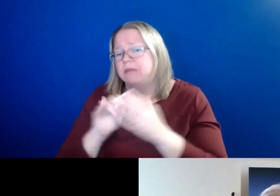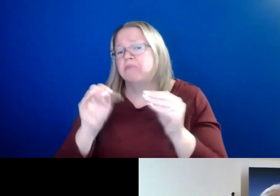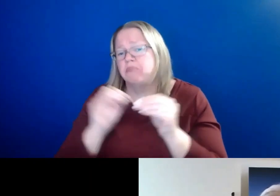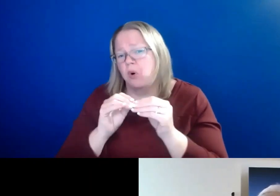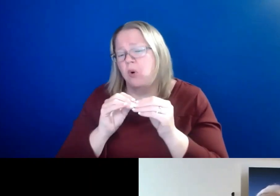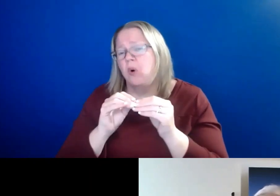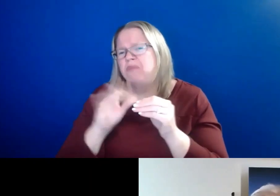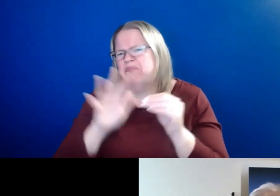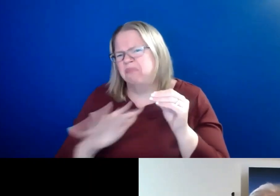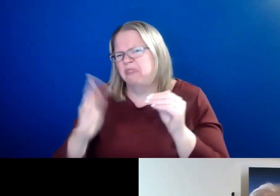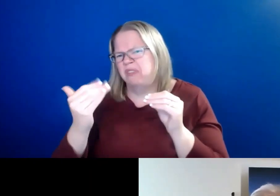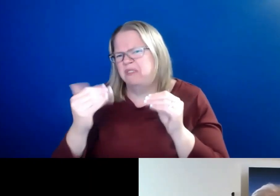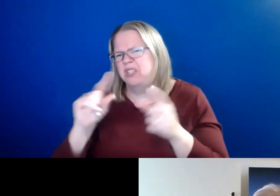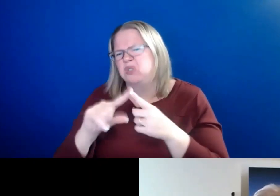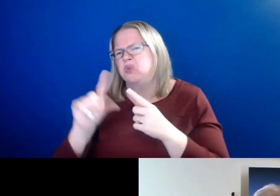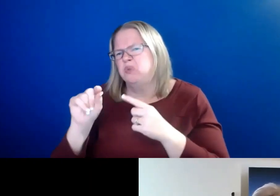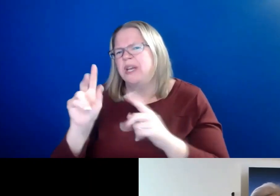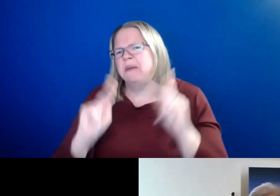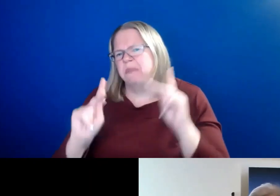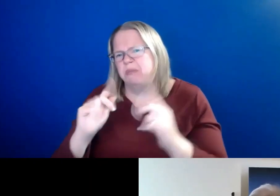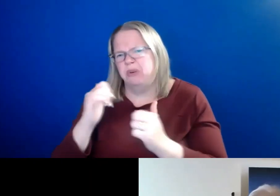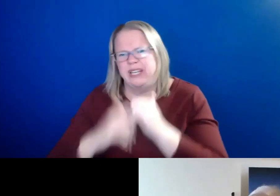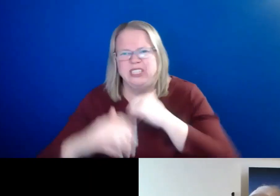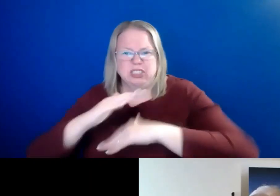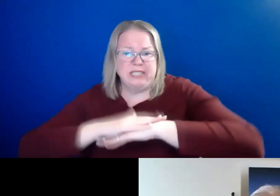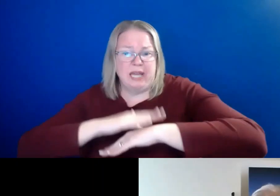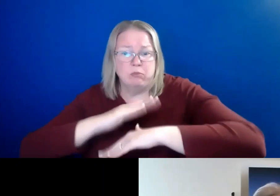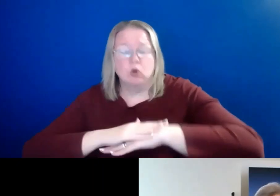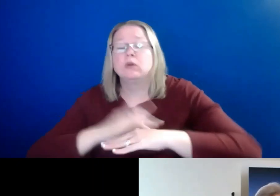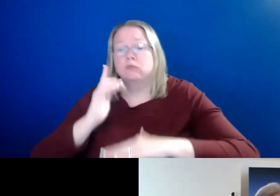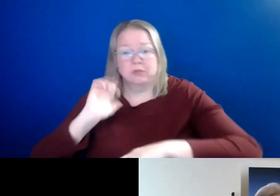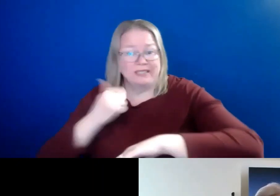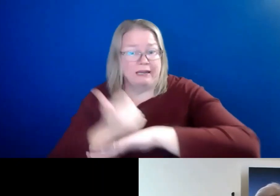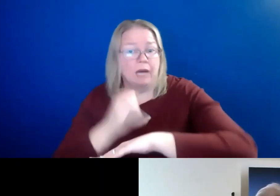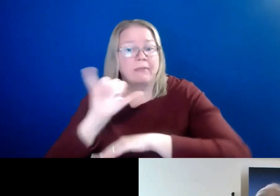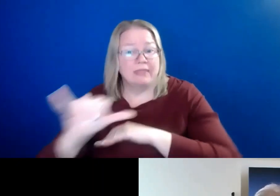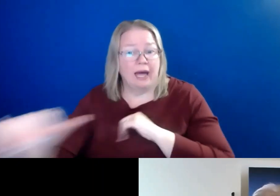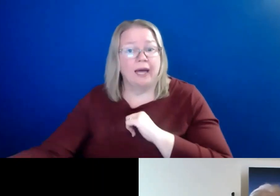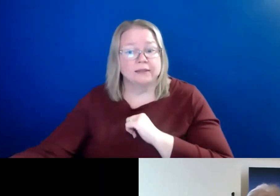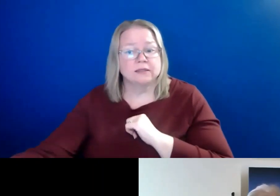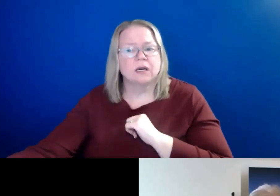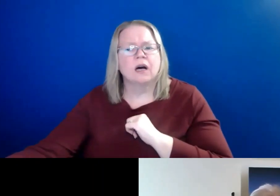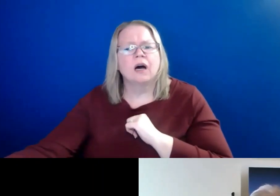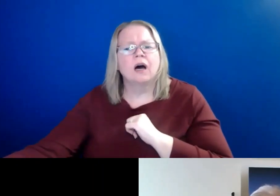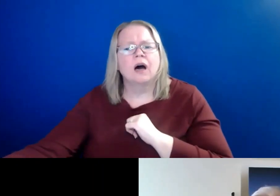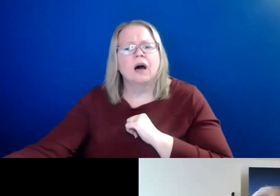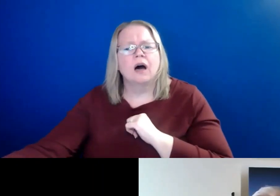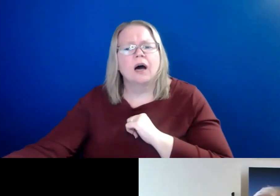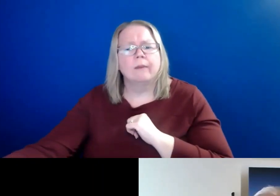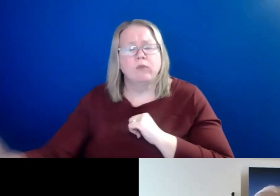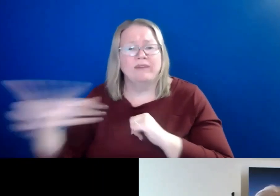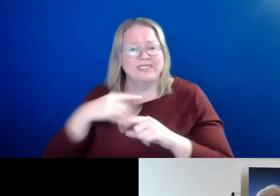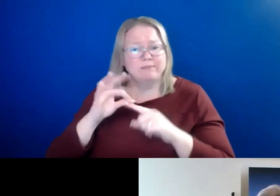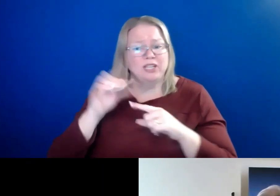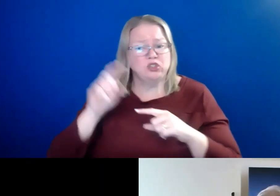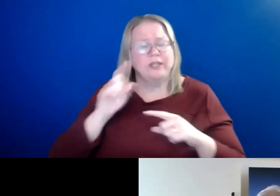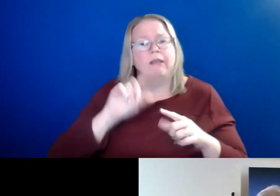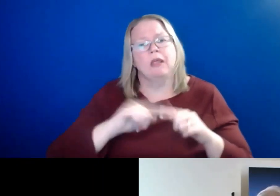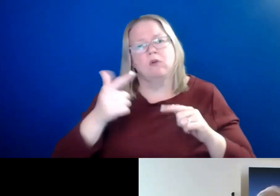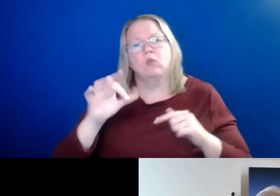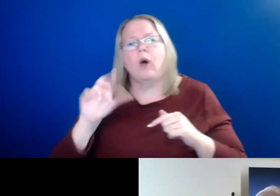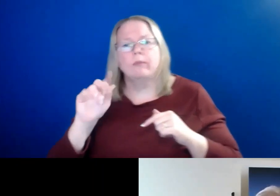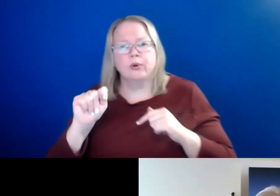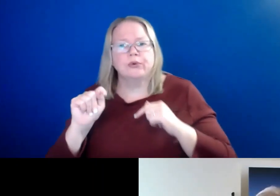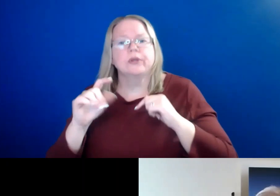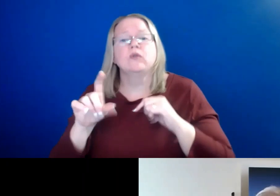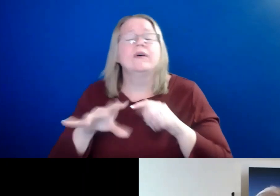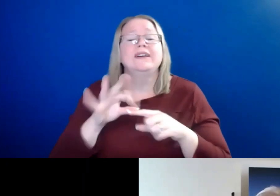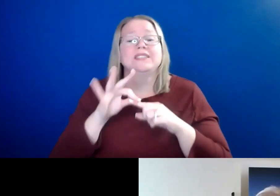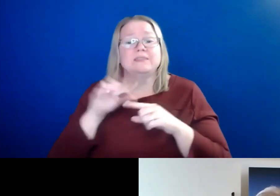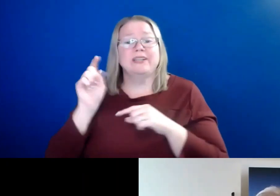15 to 20 people a table. If you have a 12:59:52 special need that you